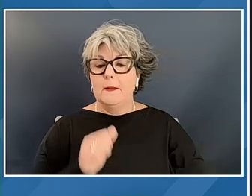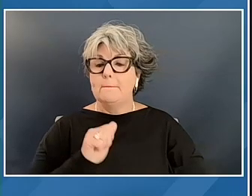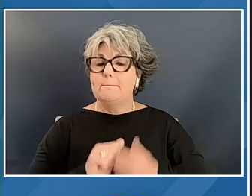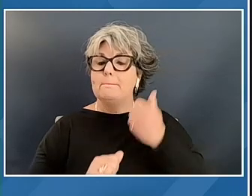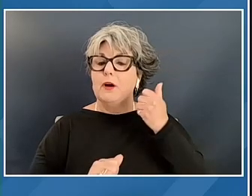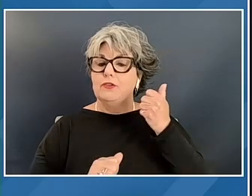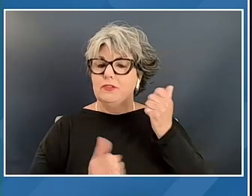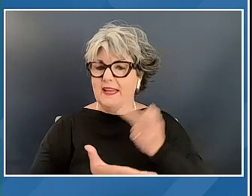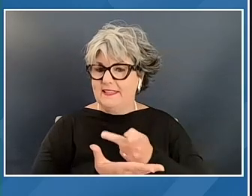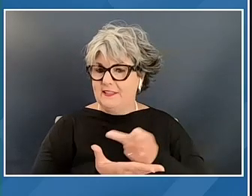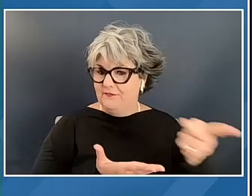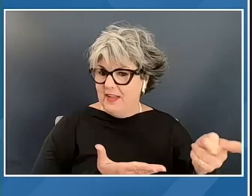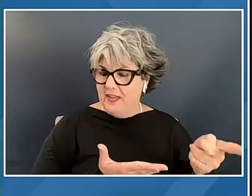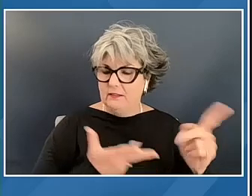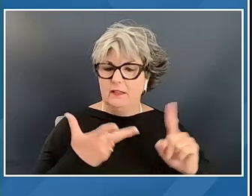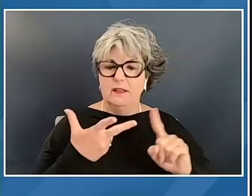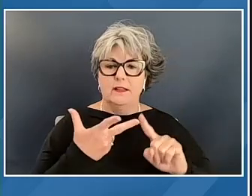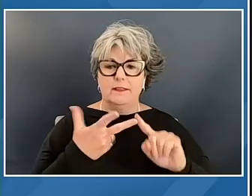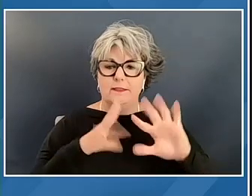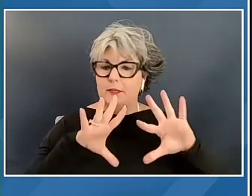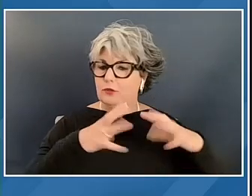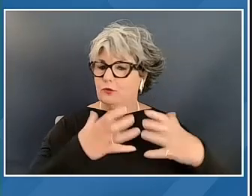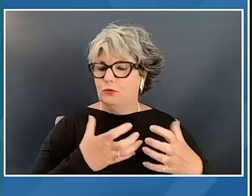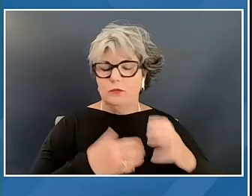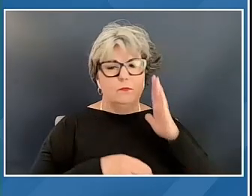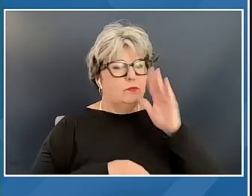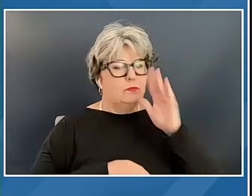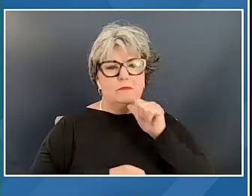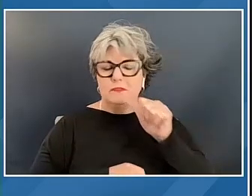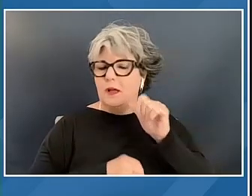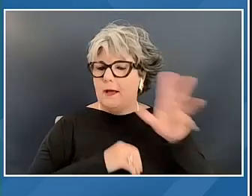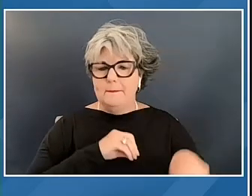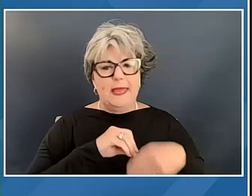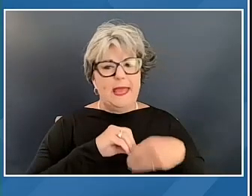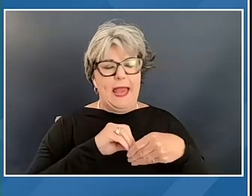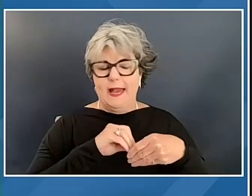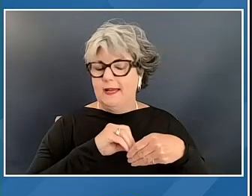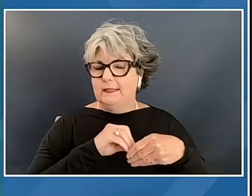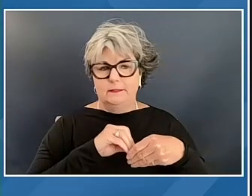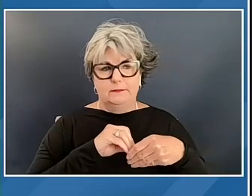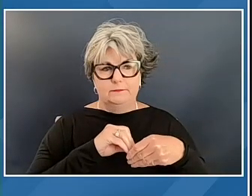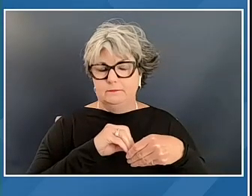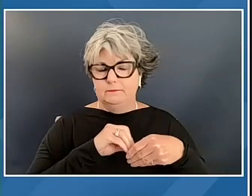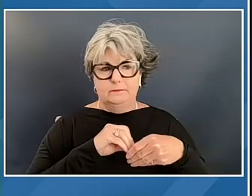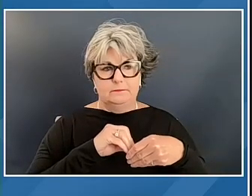the group will not be added to the table.